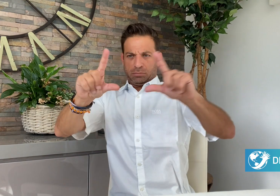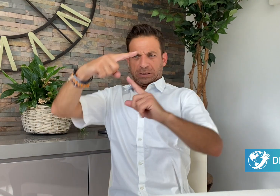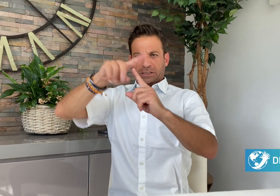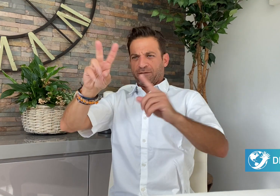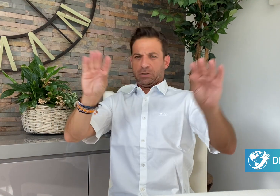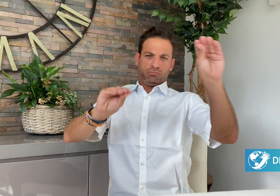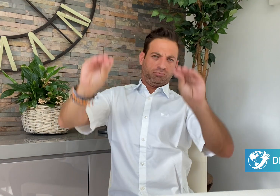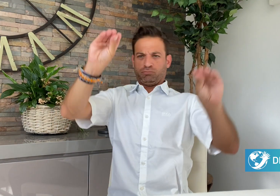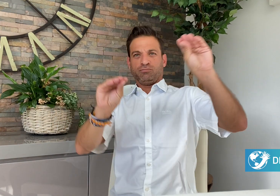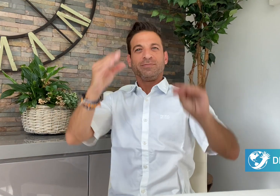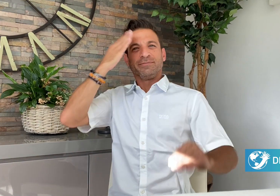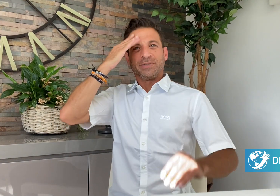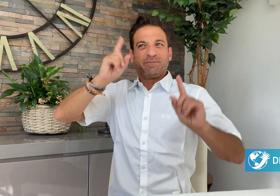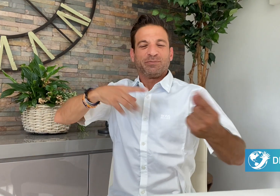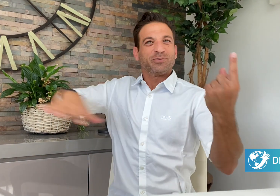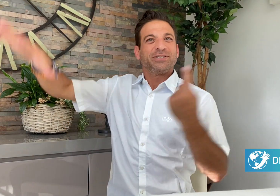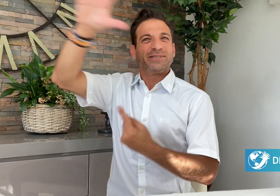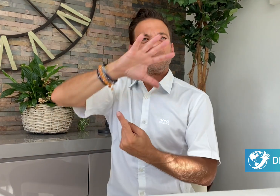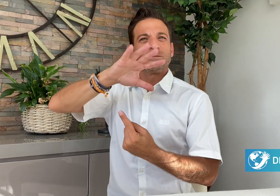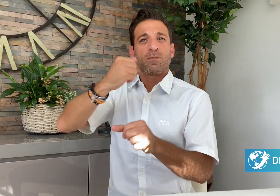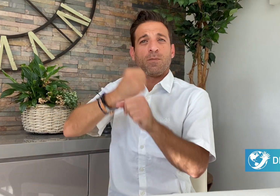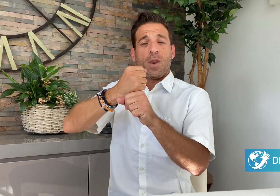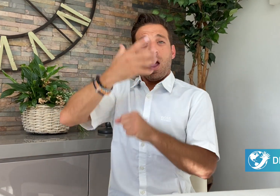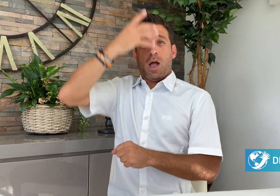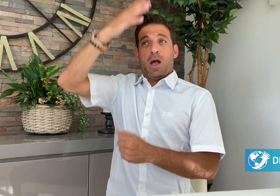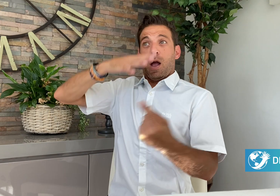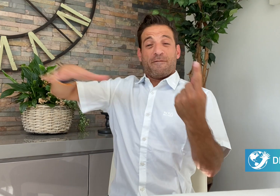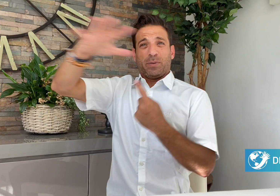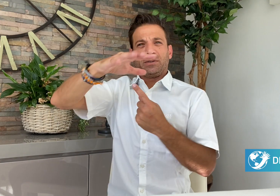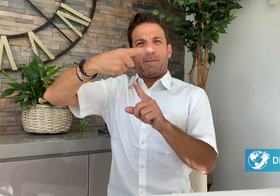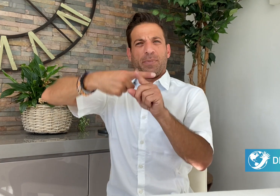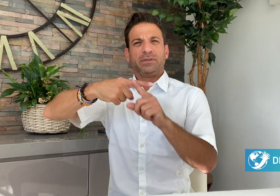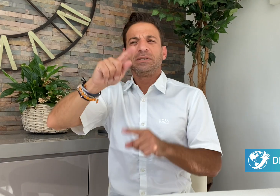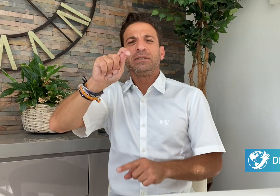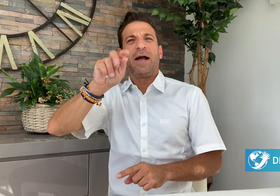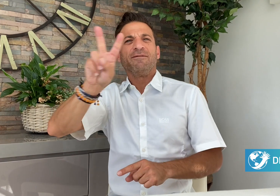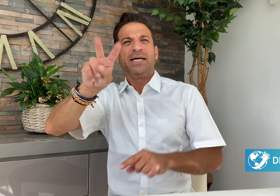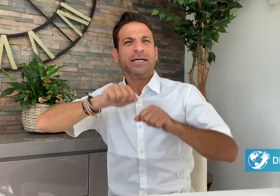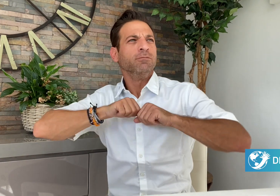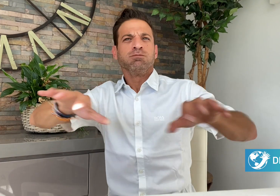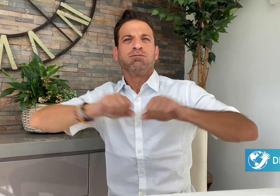with sign language interpreters. Governments and